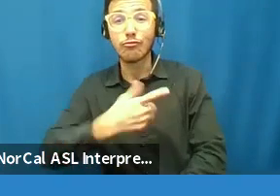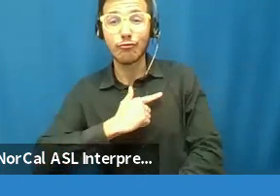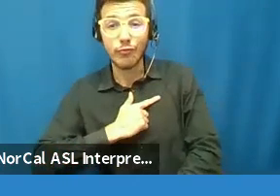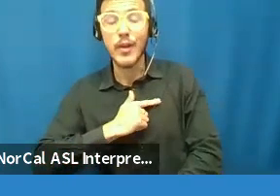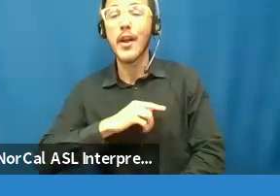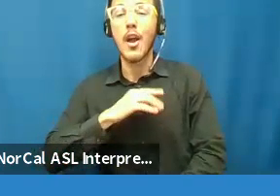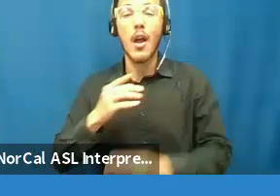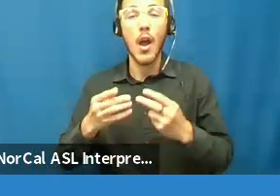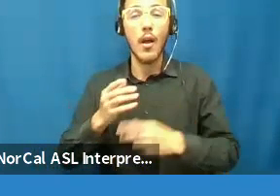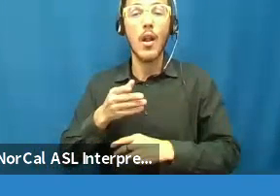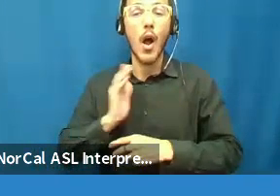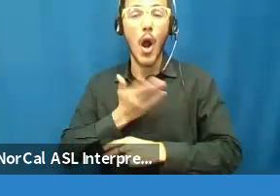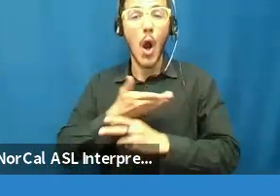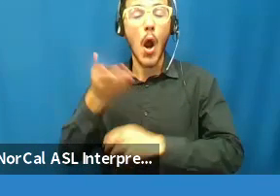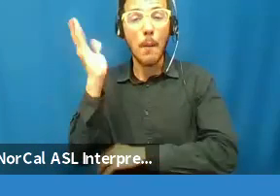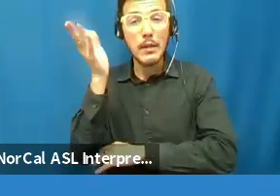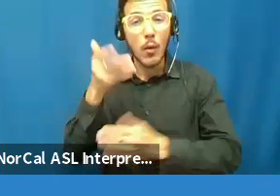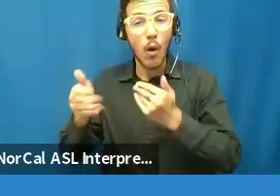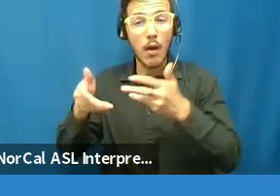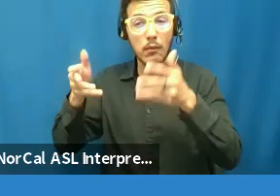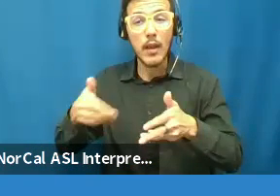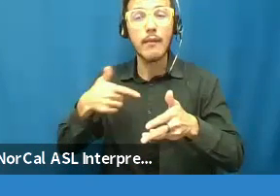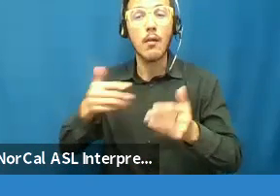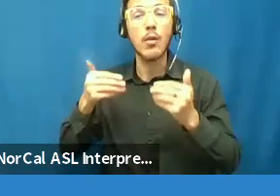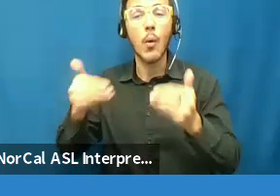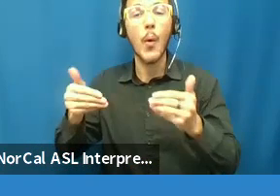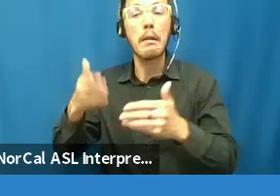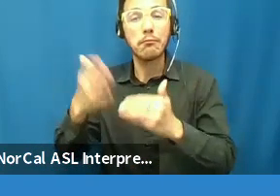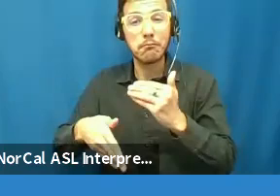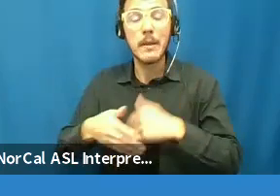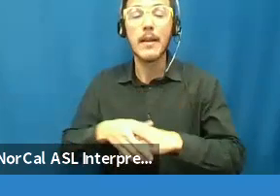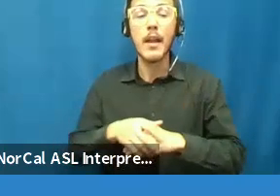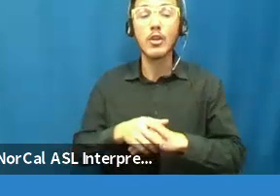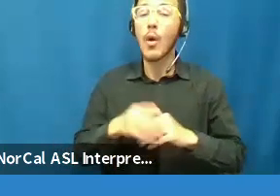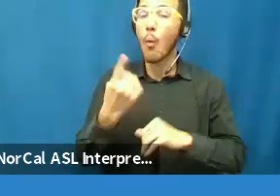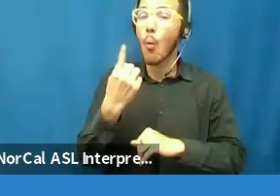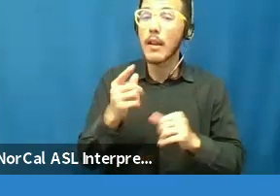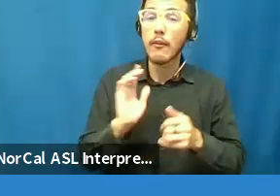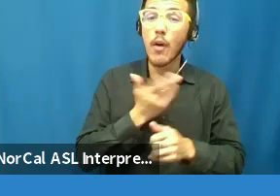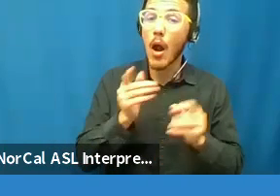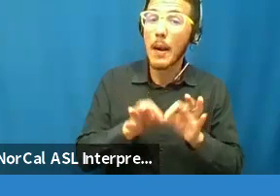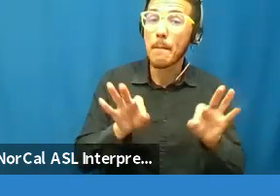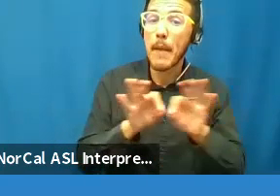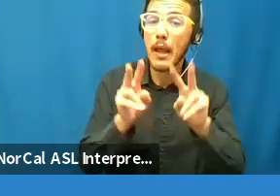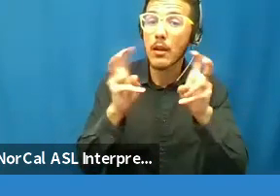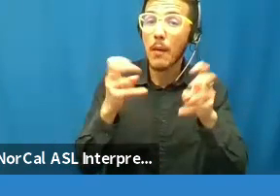presentation now. So, one of the main topics that we talked about, or people talked about in the